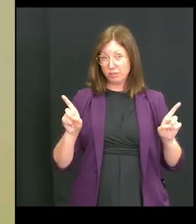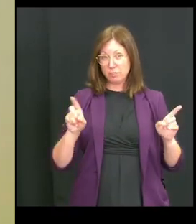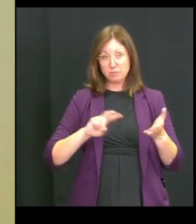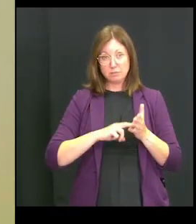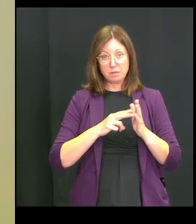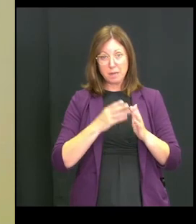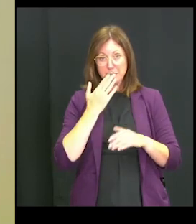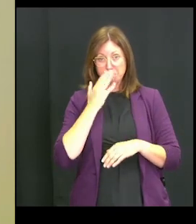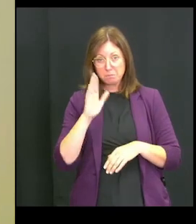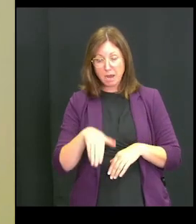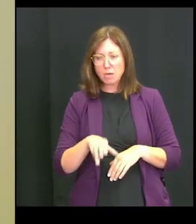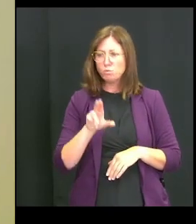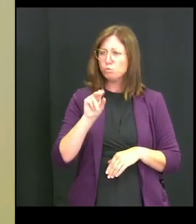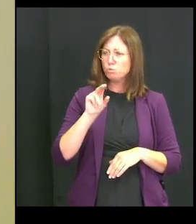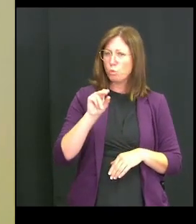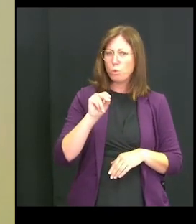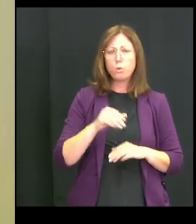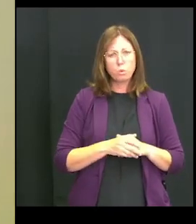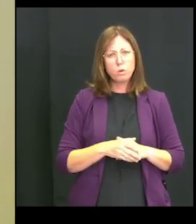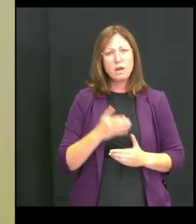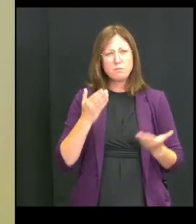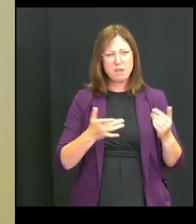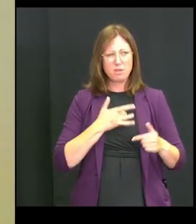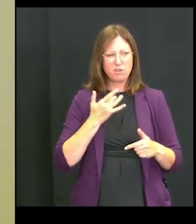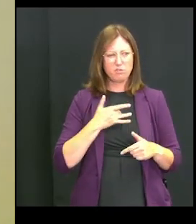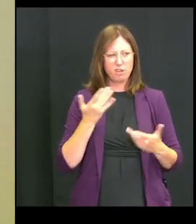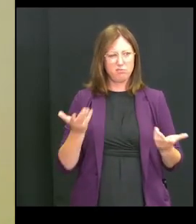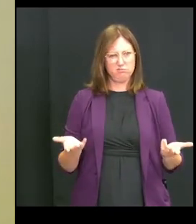and we might complain about a lack of difference.